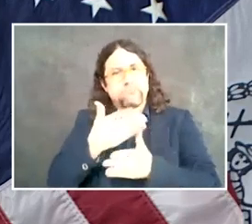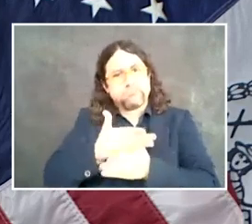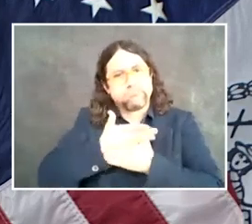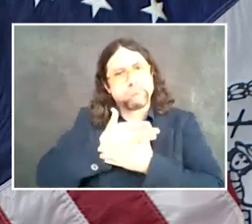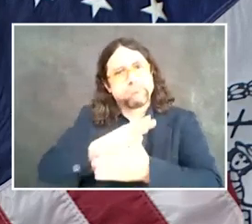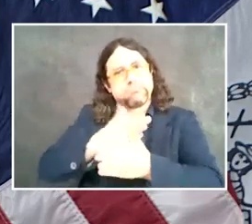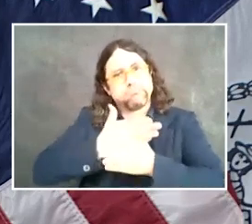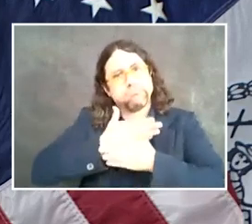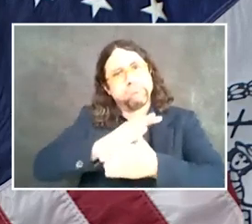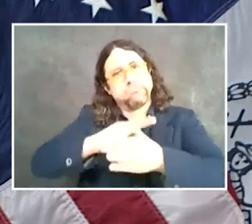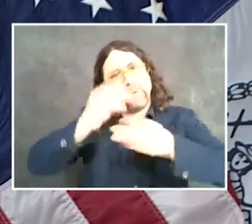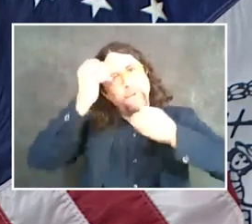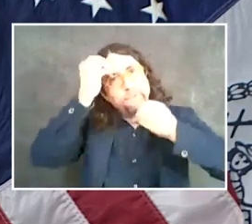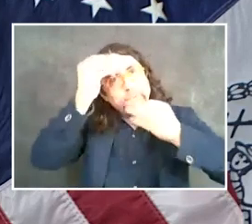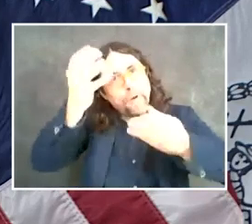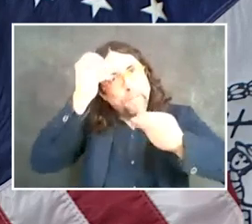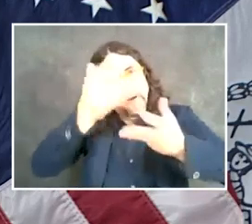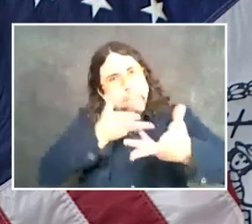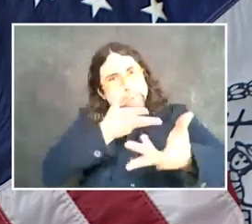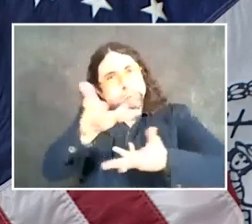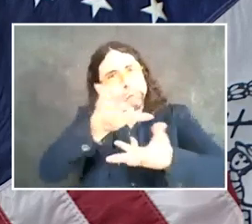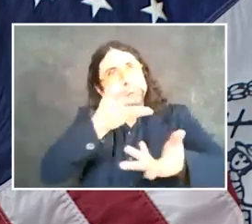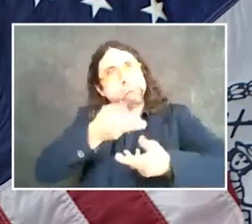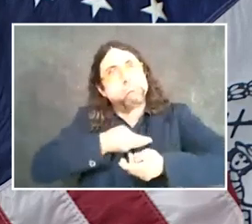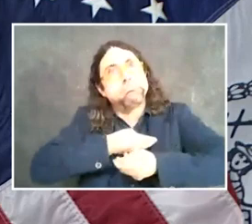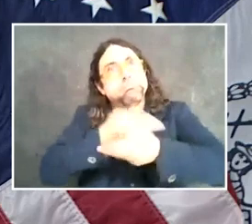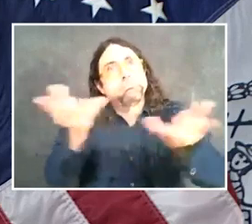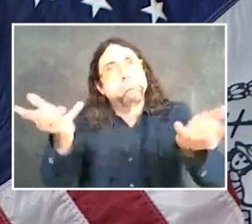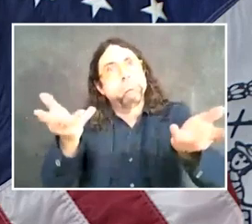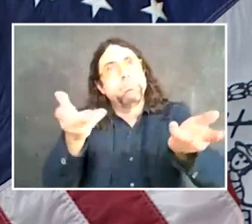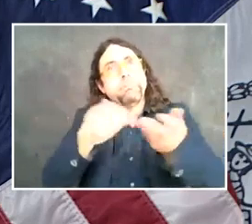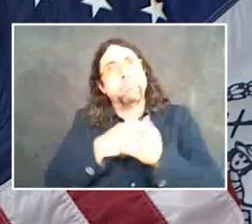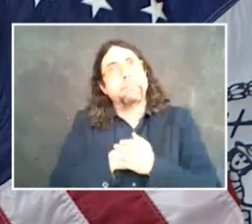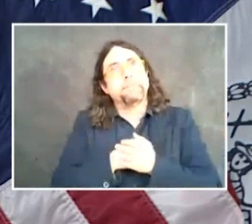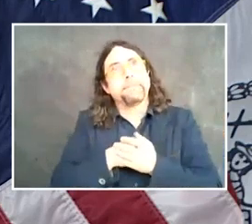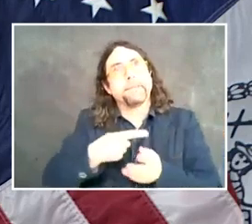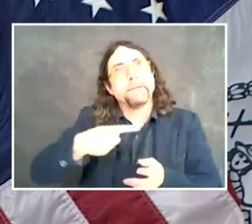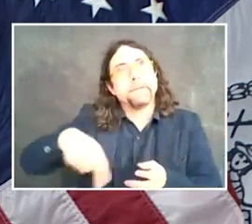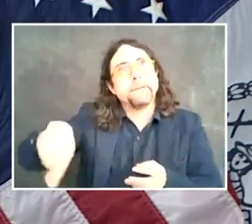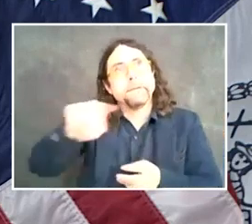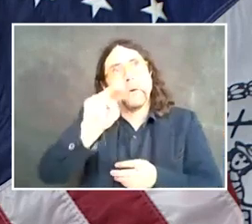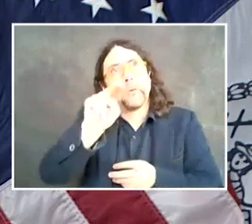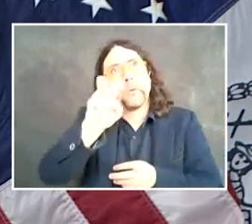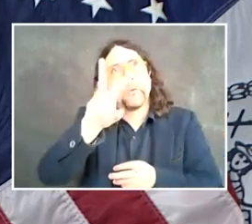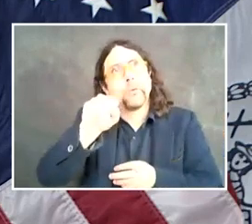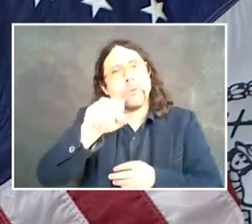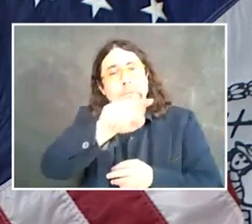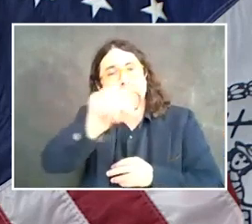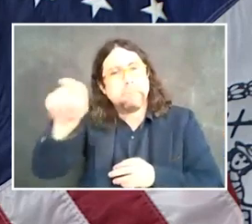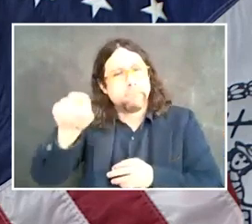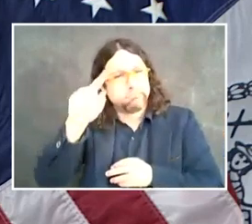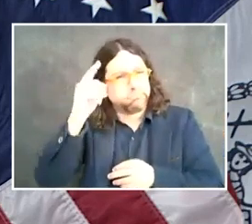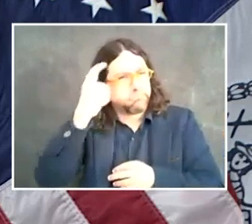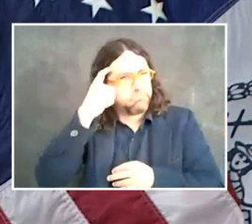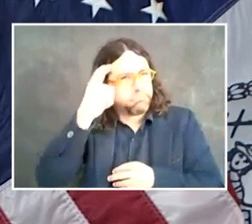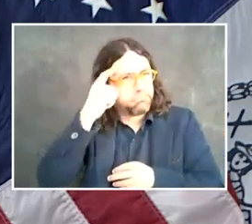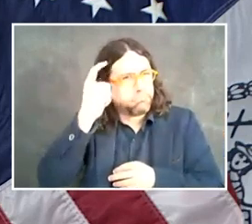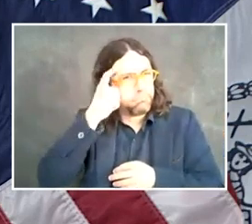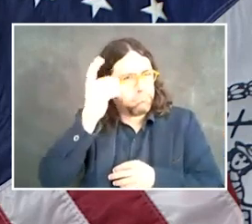YOU HAVE HEARD IN GREAT DETAIL, TELLING PEOPLE THEY CANNOT